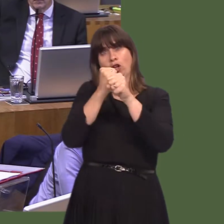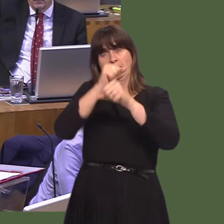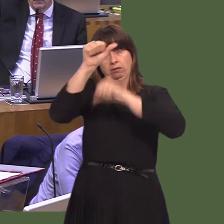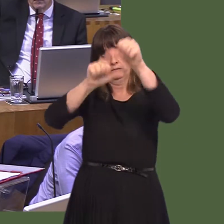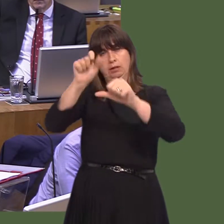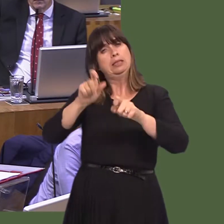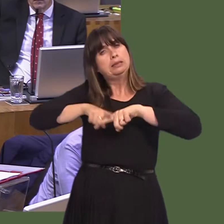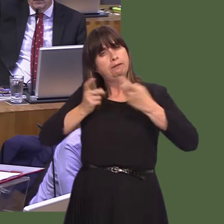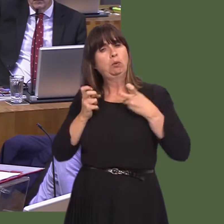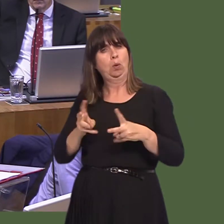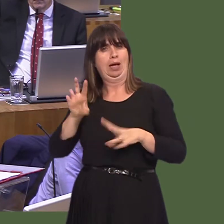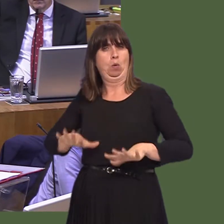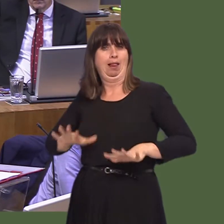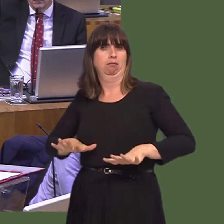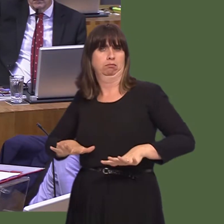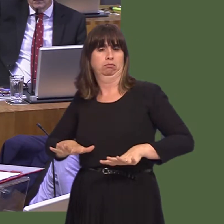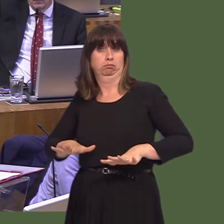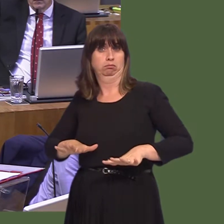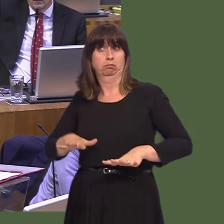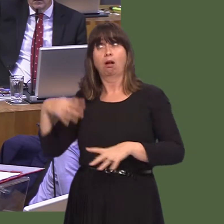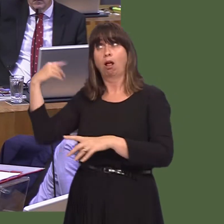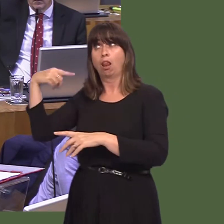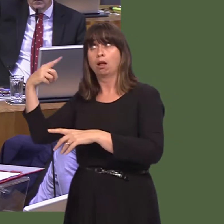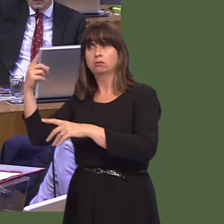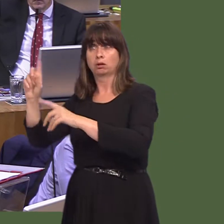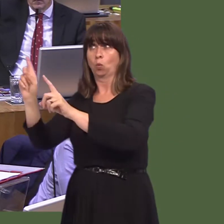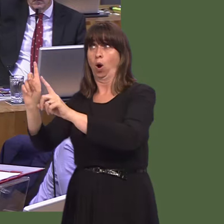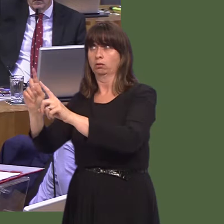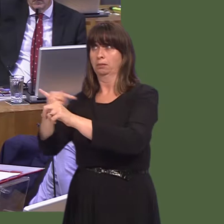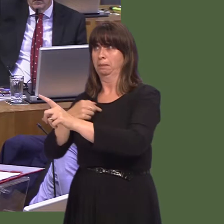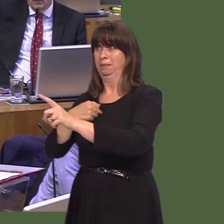The reality is I can't answer for what happens in Westminster; I'm the First Minister of Wales.